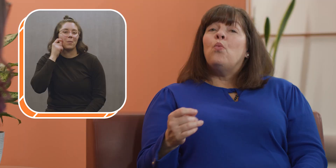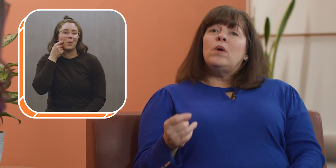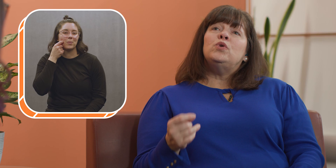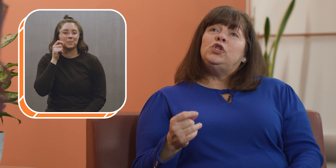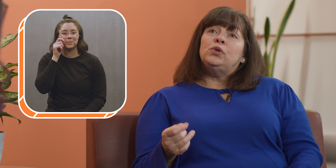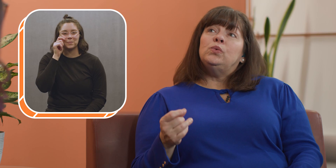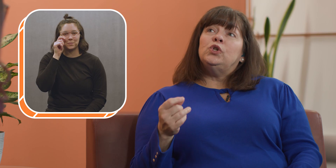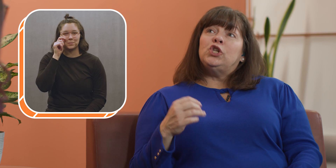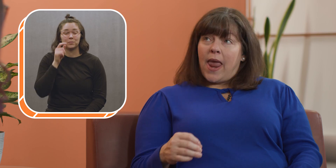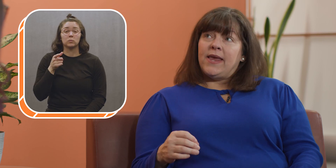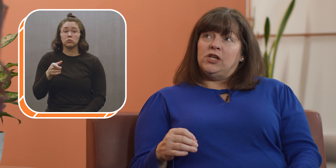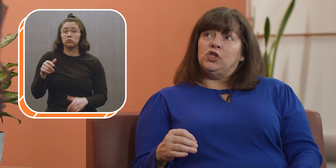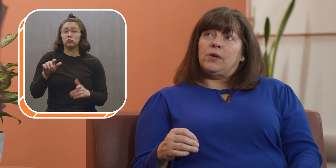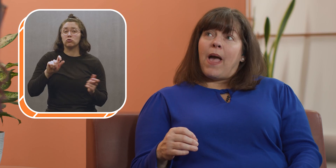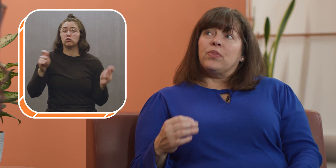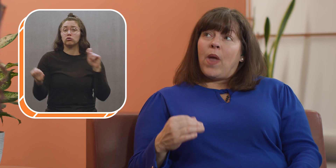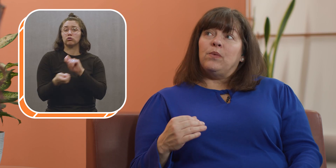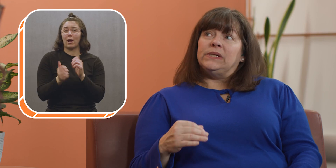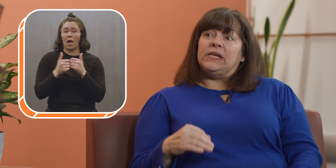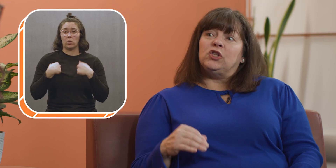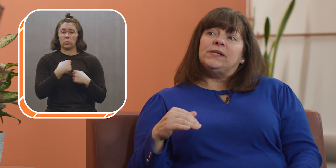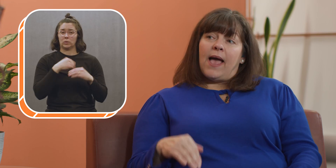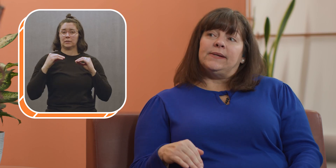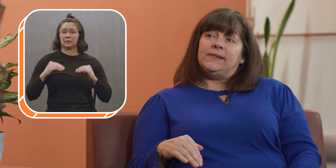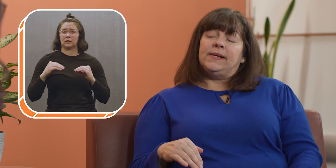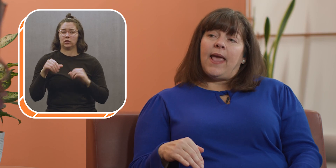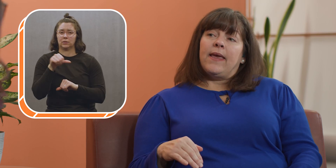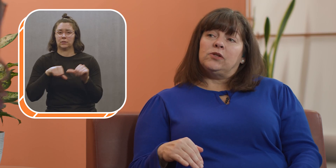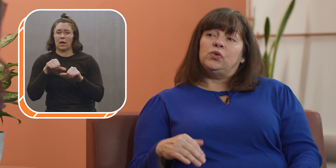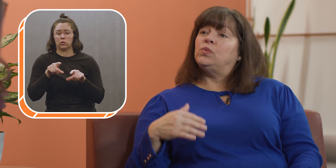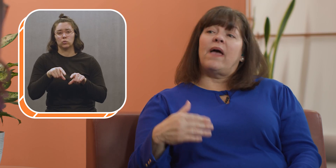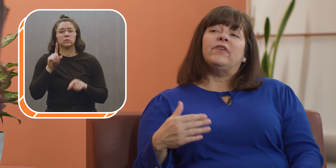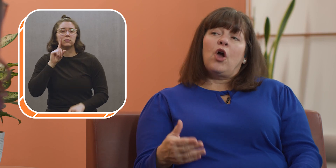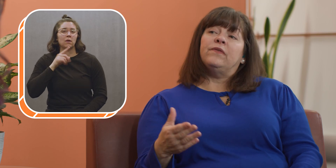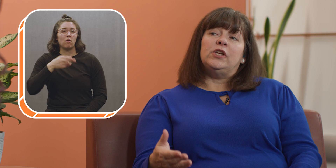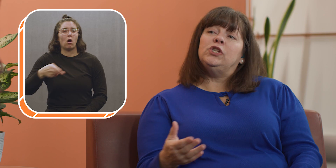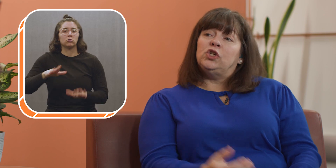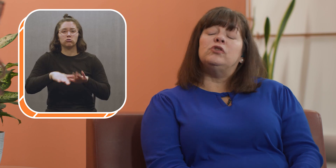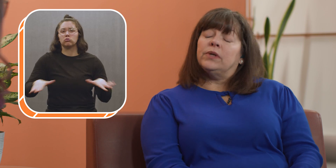What would you change about the way we teach science today to Deaf and Hard of Hearing children?